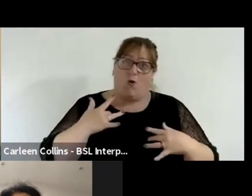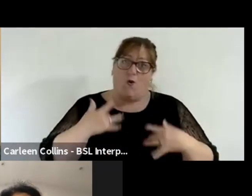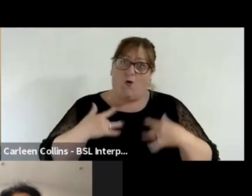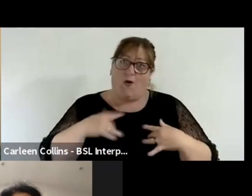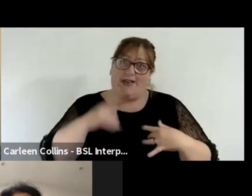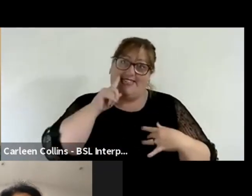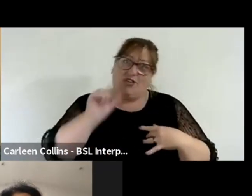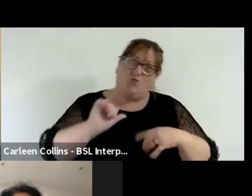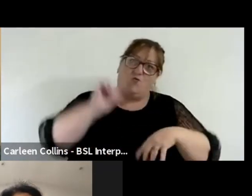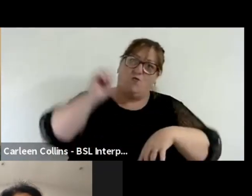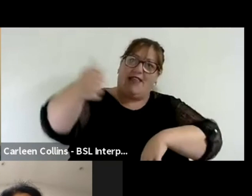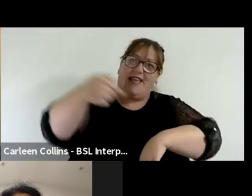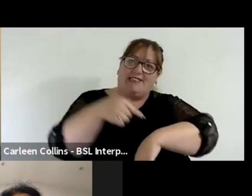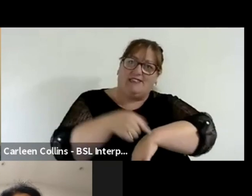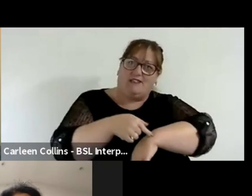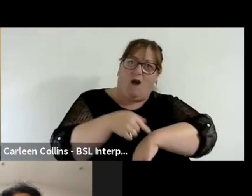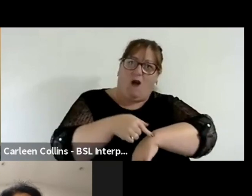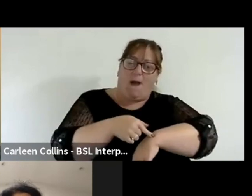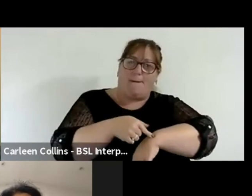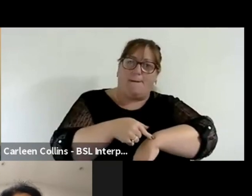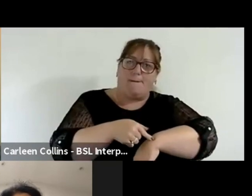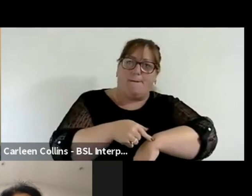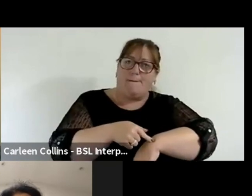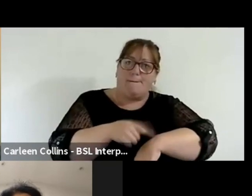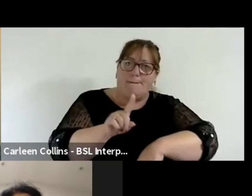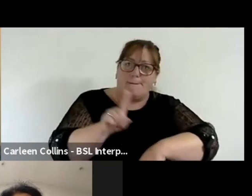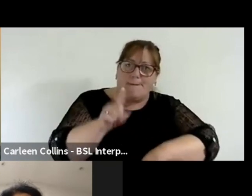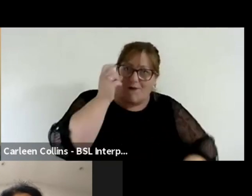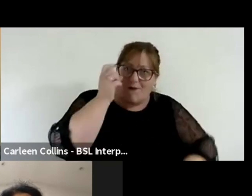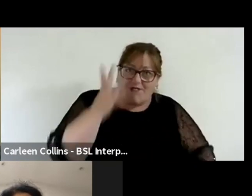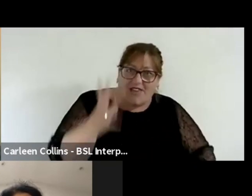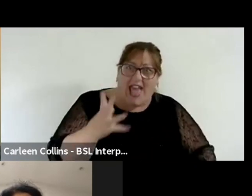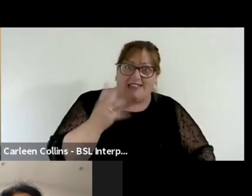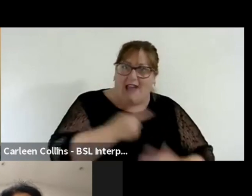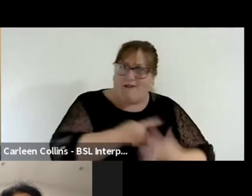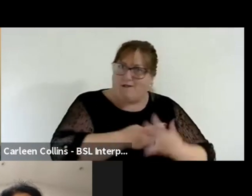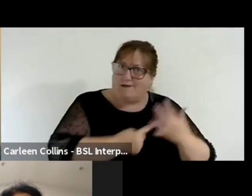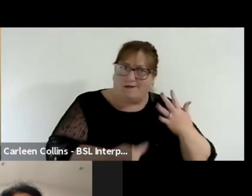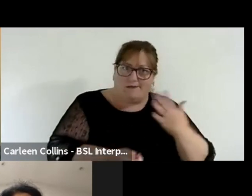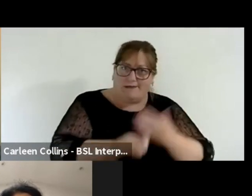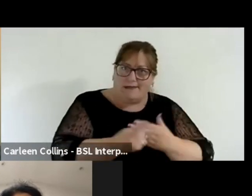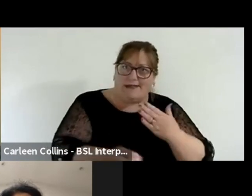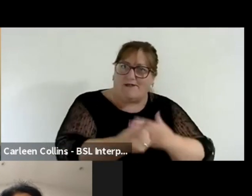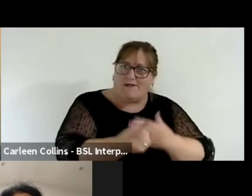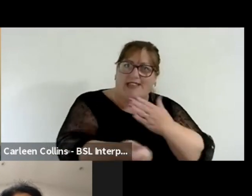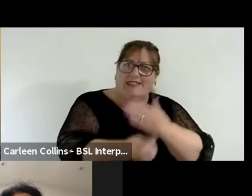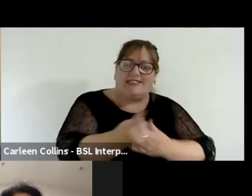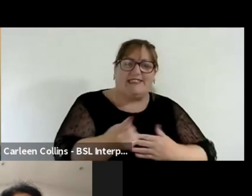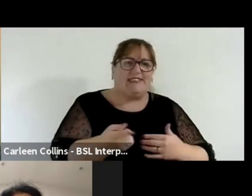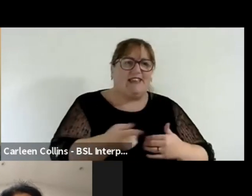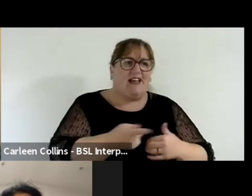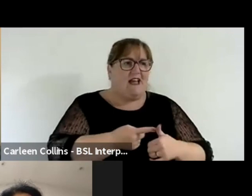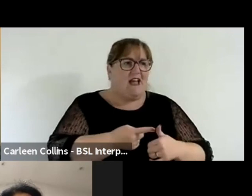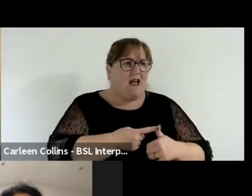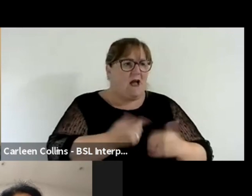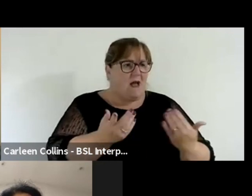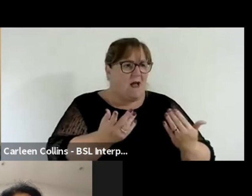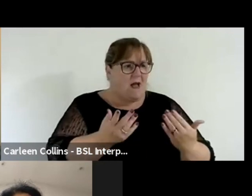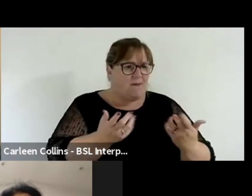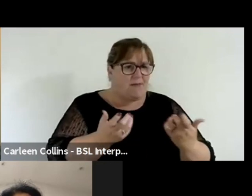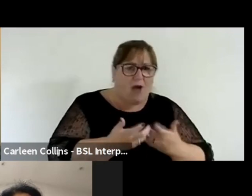I hope you feel your questions have been answered. We look forward to seeing you at our next Meet the Employer session.